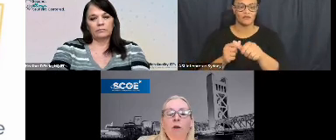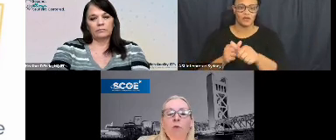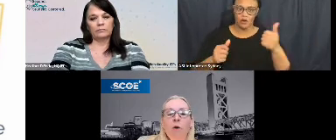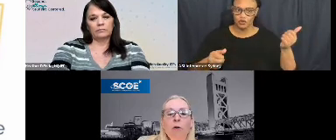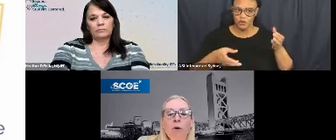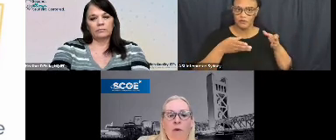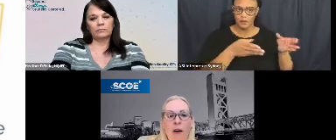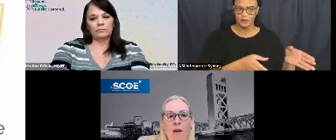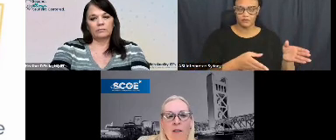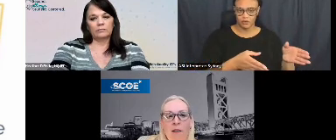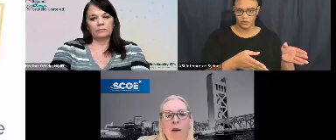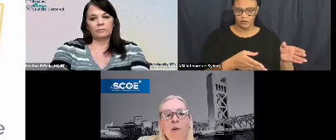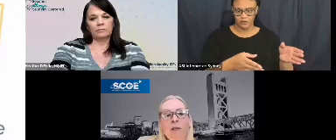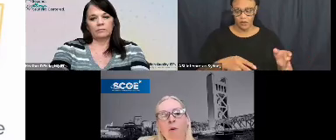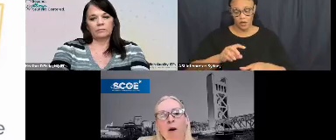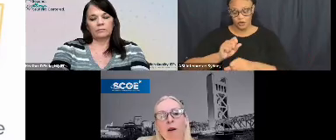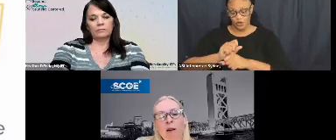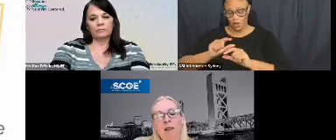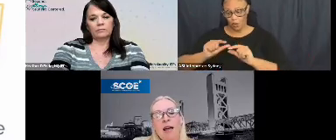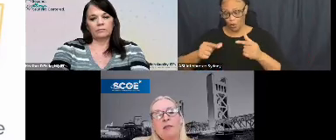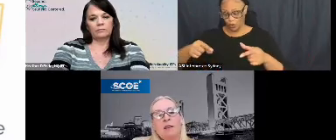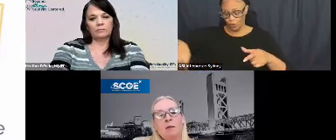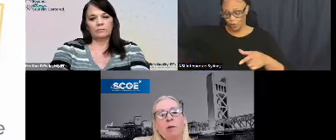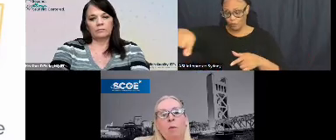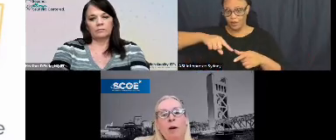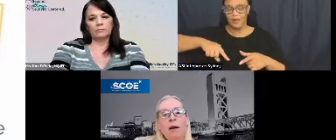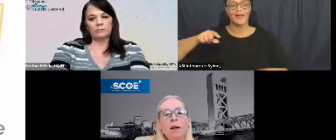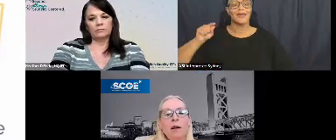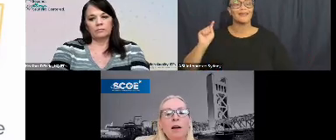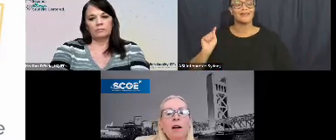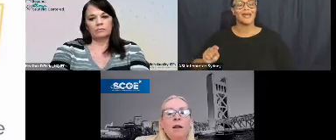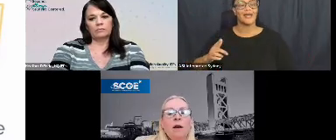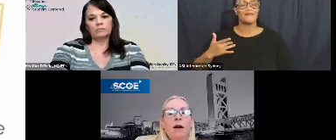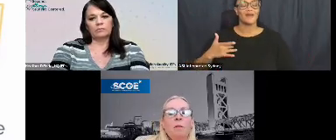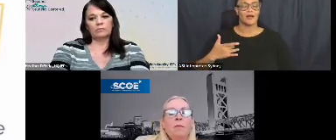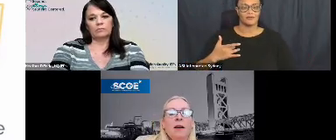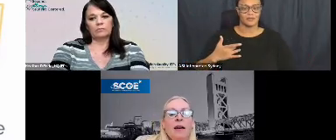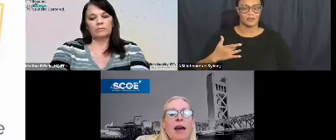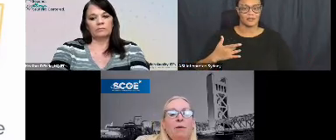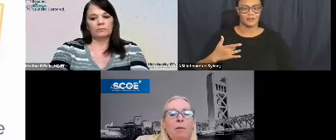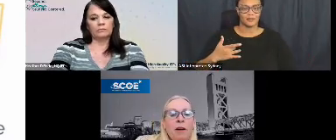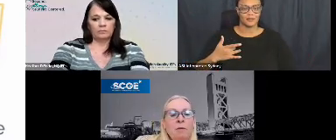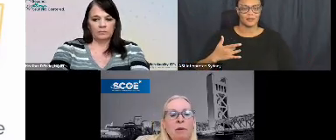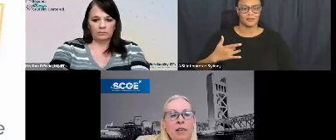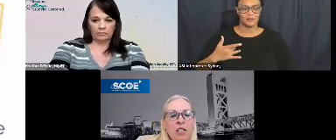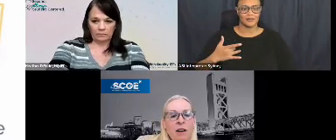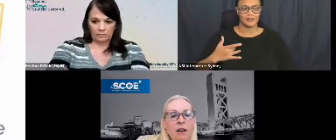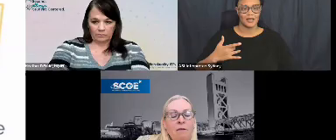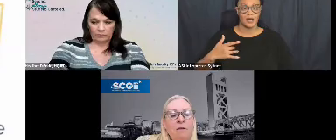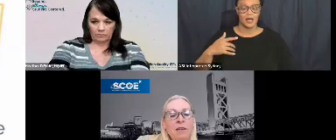So this work group felt that it was important that the diploma um that came from the completion of